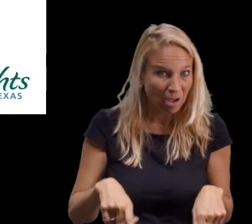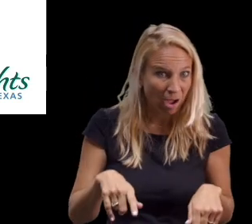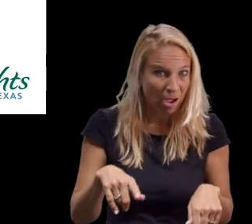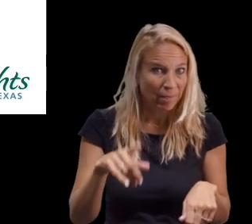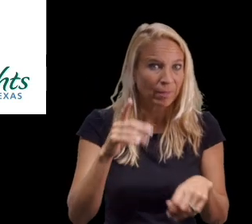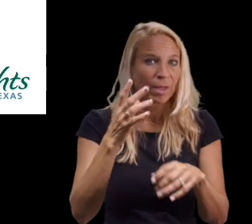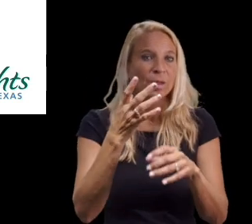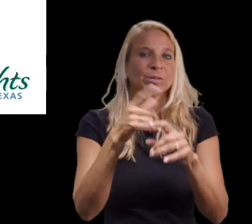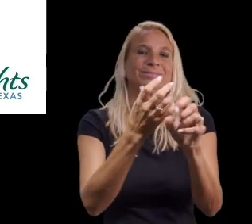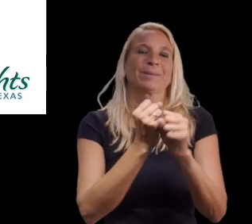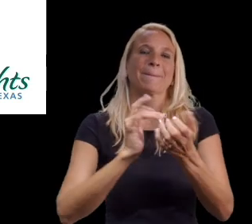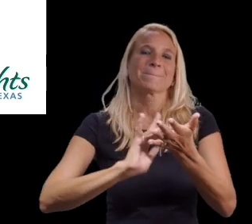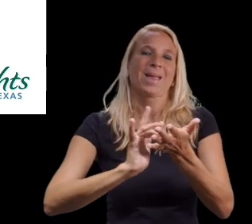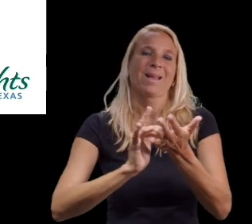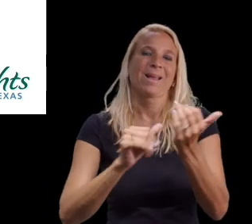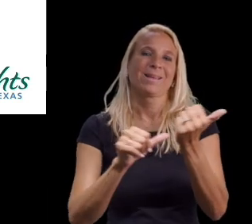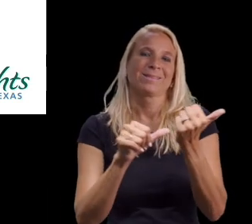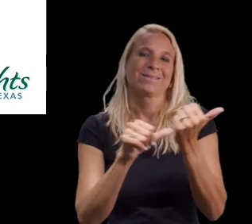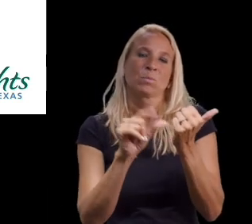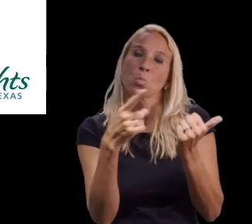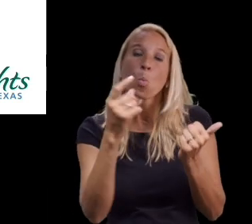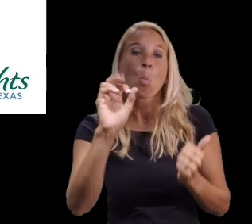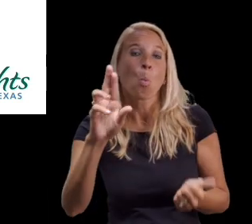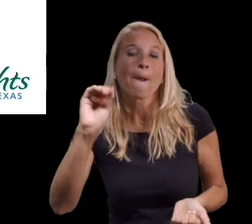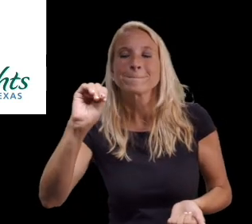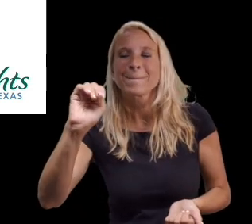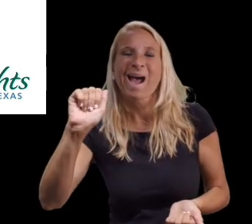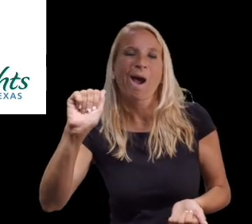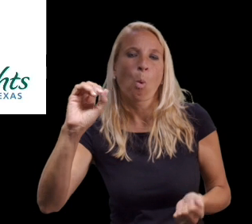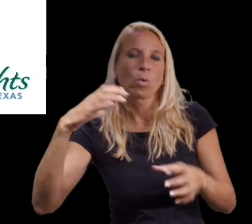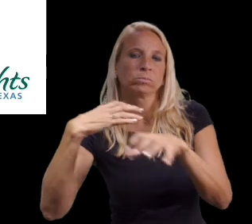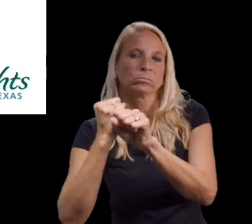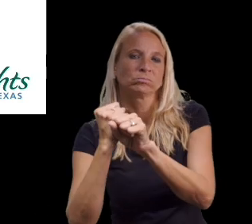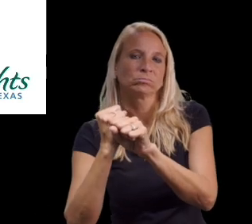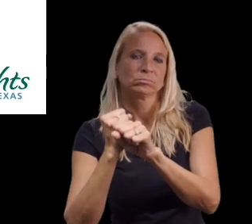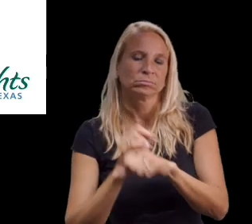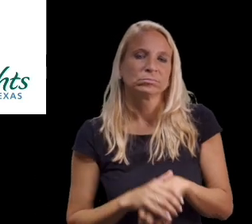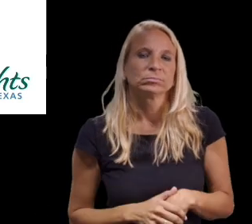to receive Medical Assistance Only or MAO protected status,